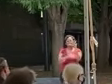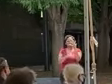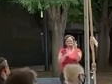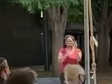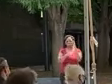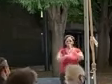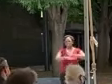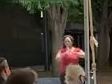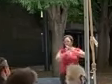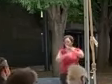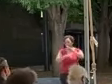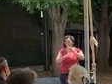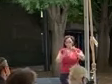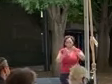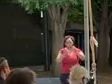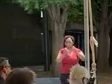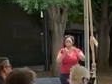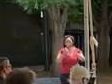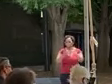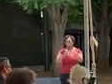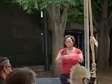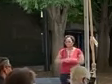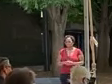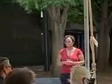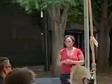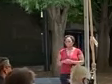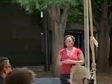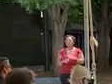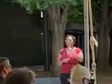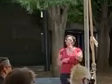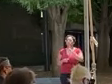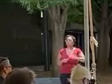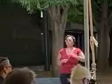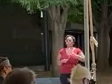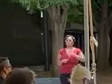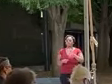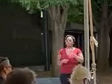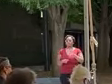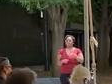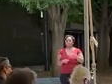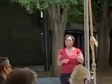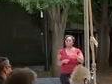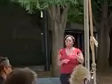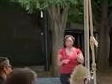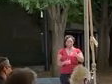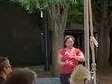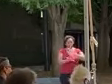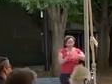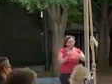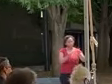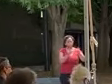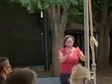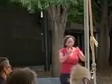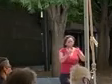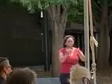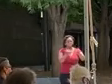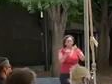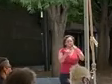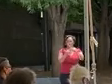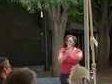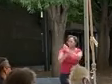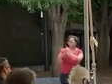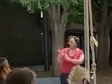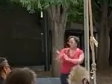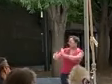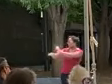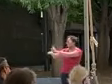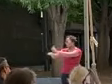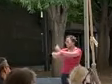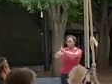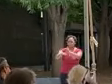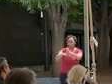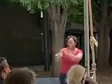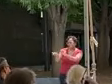We intend to work with the Commission of Fine Arts on several elements of the Memorial that are part of the integral design but actually present accessibility challenges.